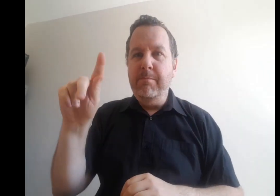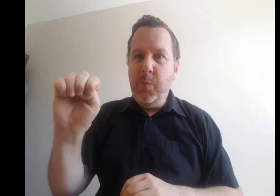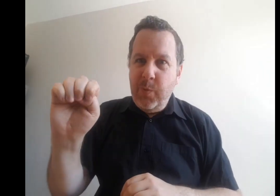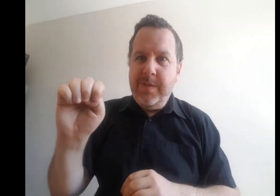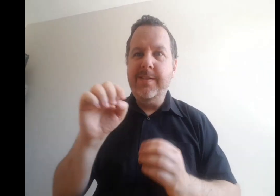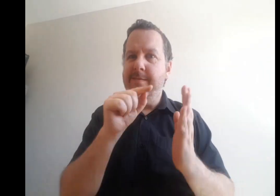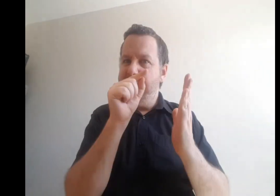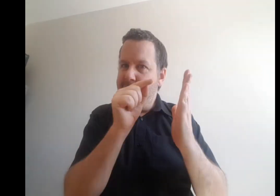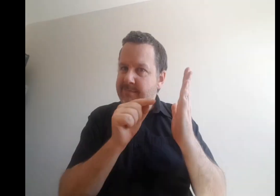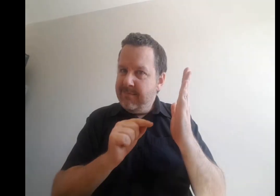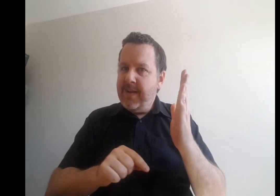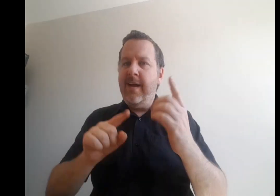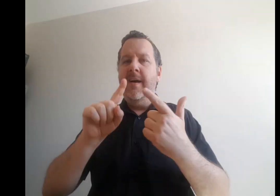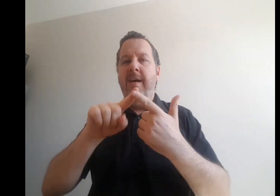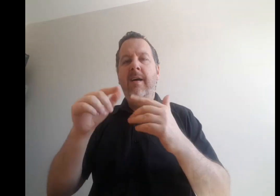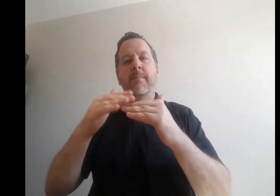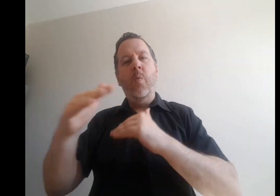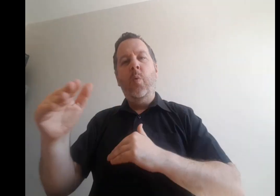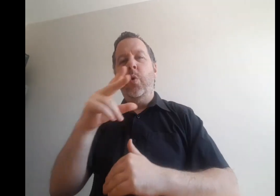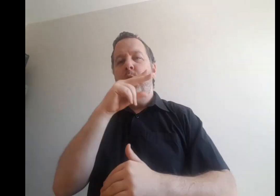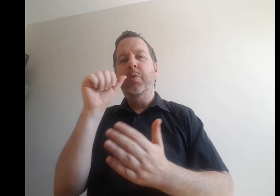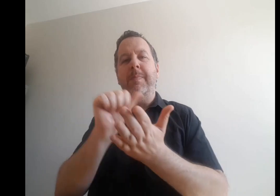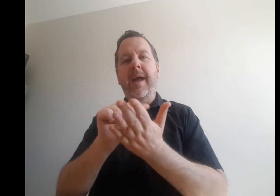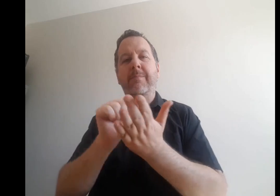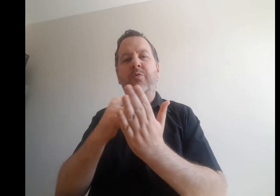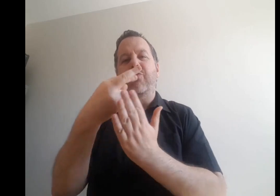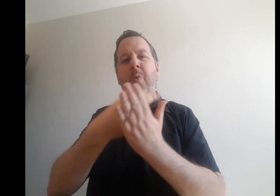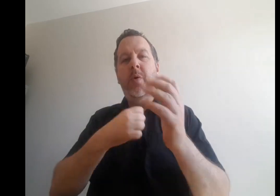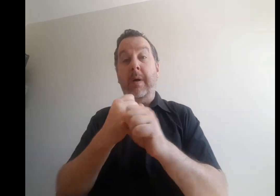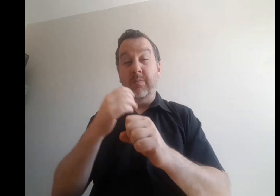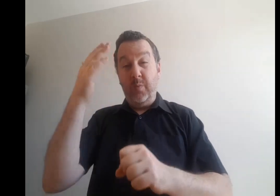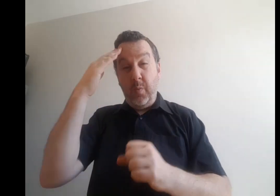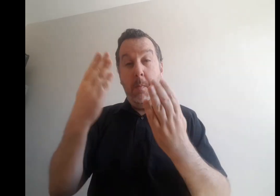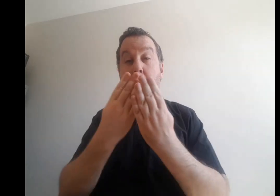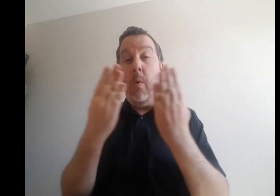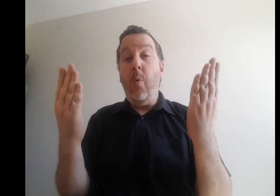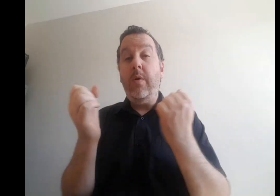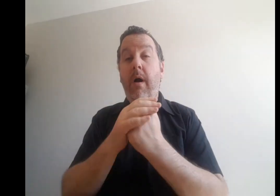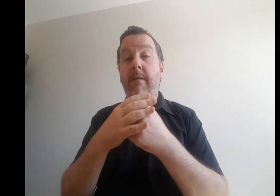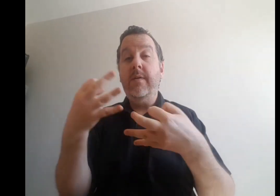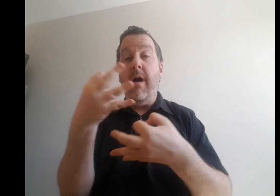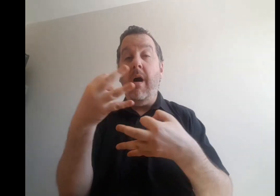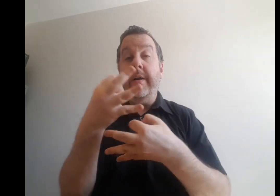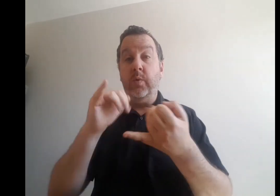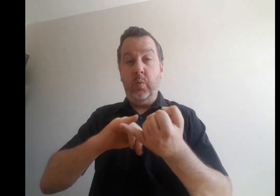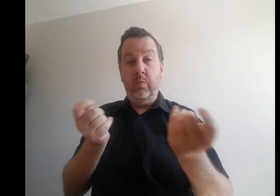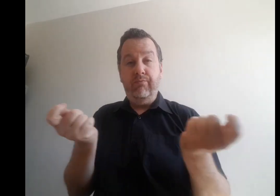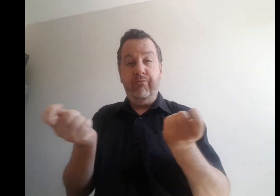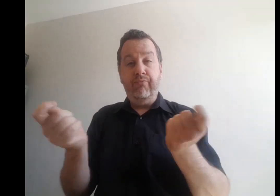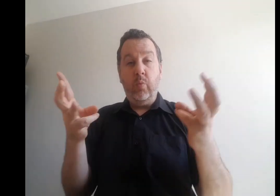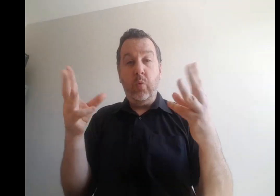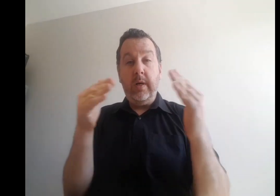and you'll also see a lot more newspaper reports at Boards of Guardians meetings,